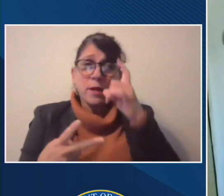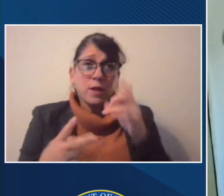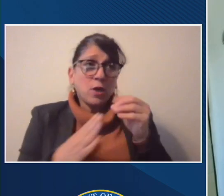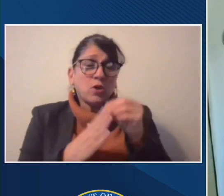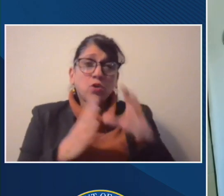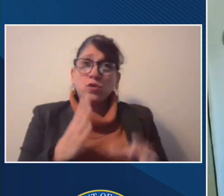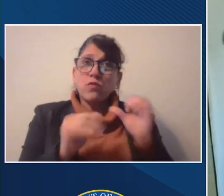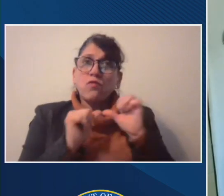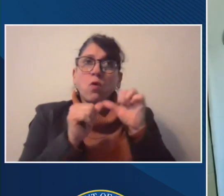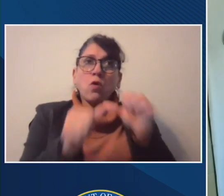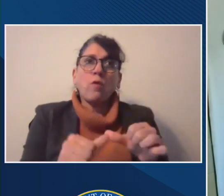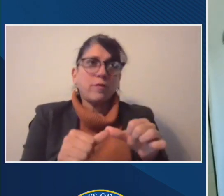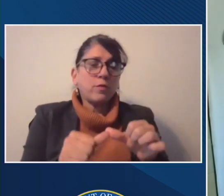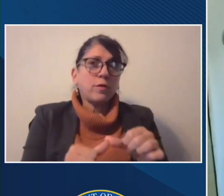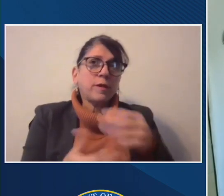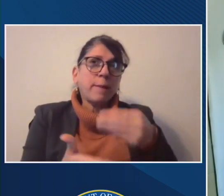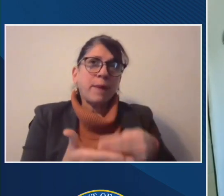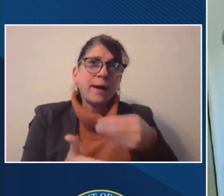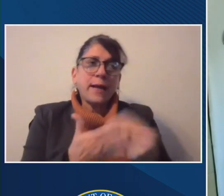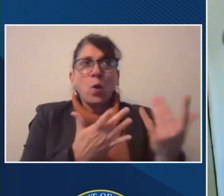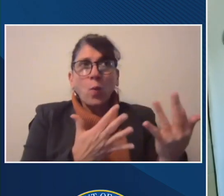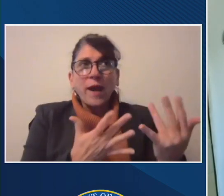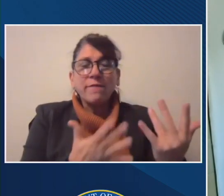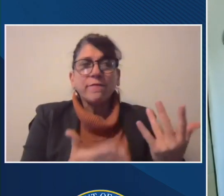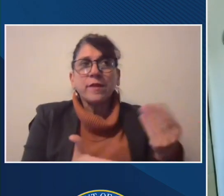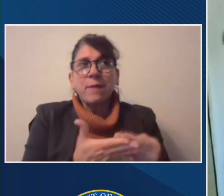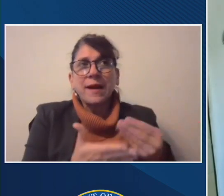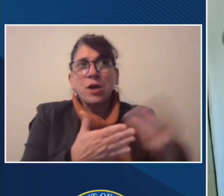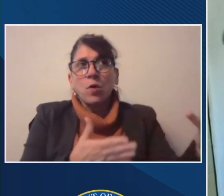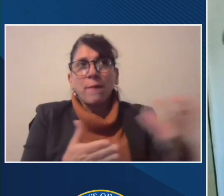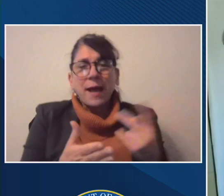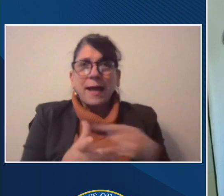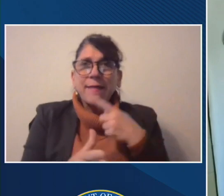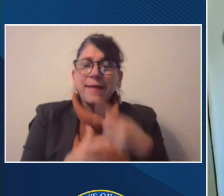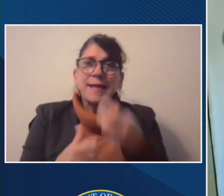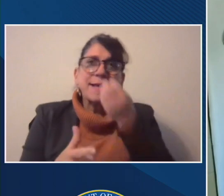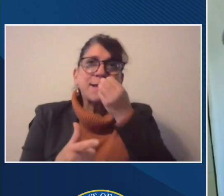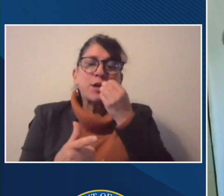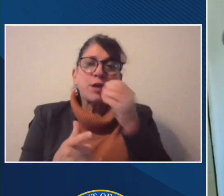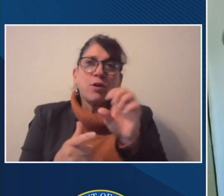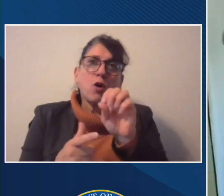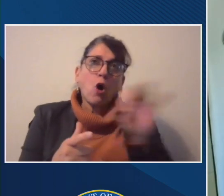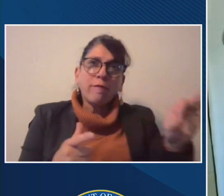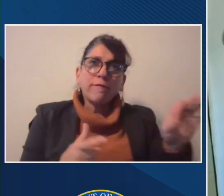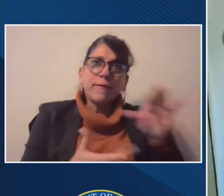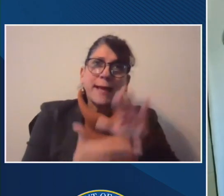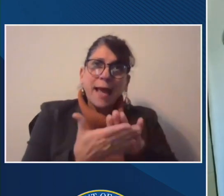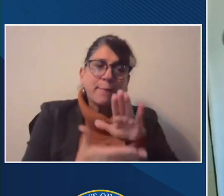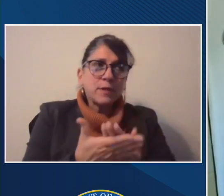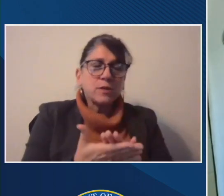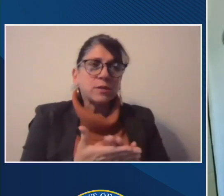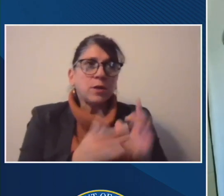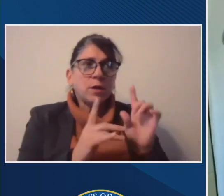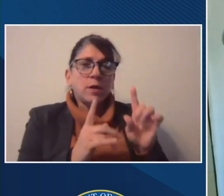dollars, wait for the refund, and then they can eat off campus or go wherever they want. That favors wealthy kids, but